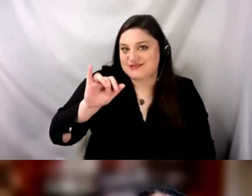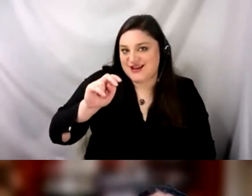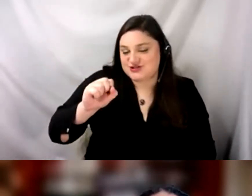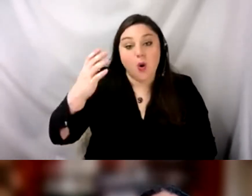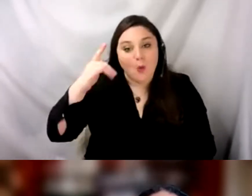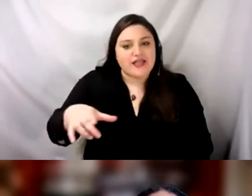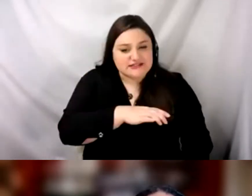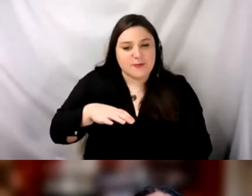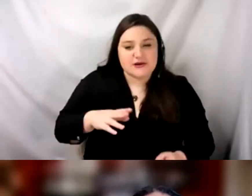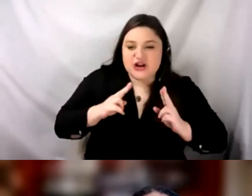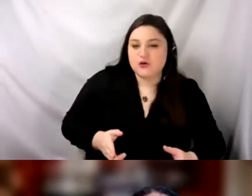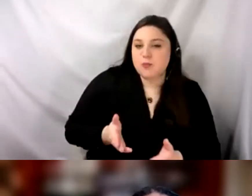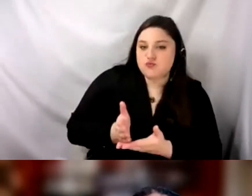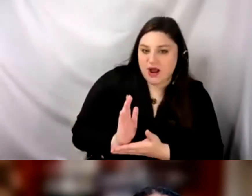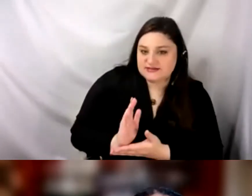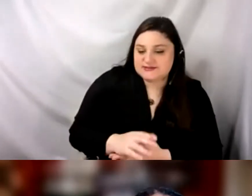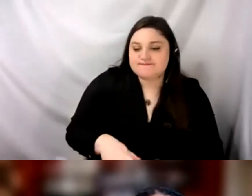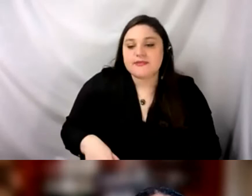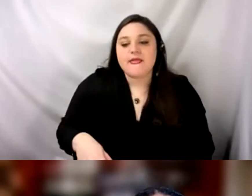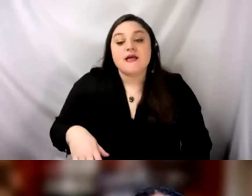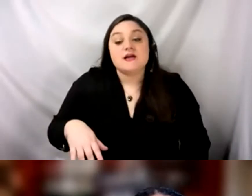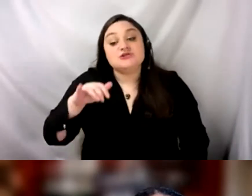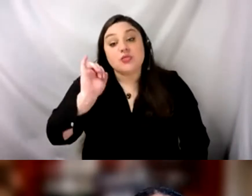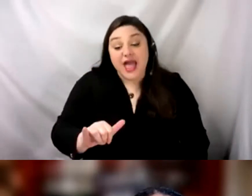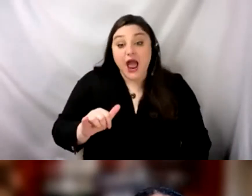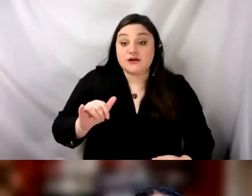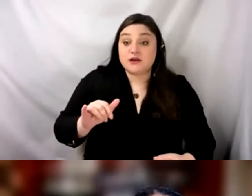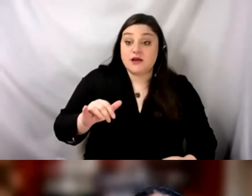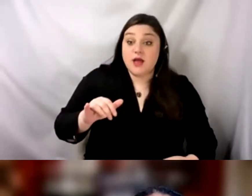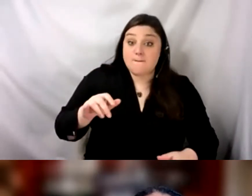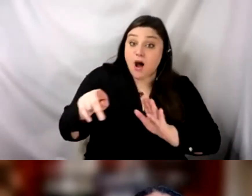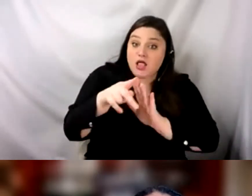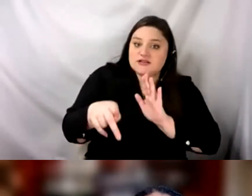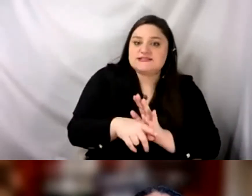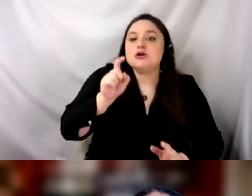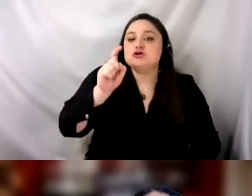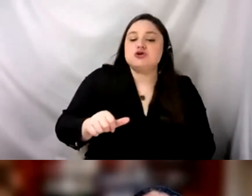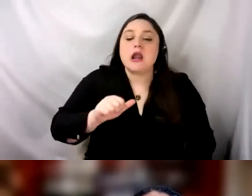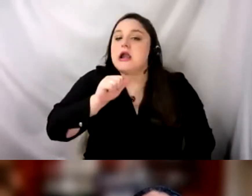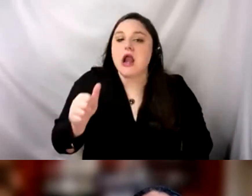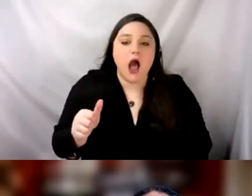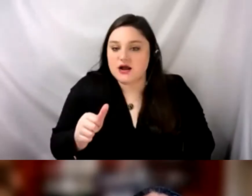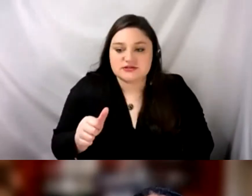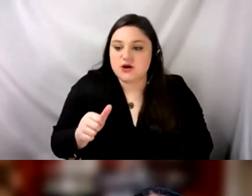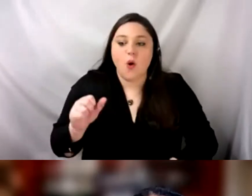never be bypassing the policy itself. MARGO There is currently no accommodations making our case for